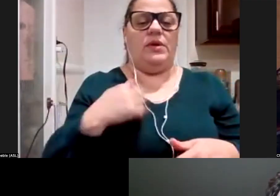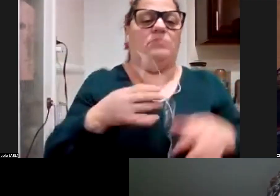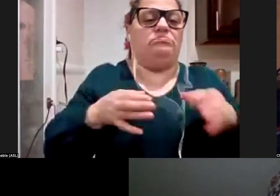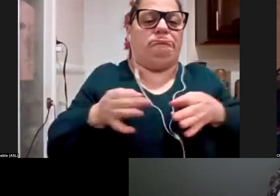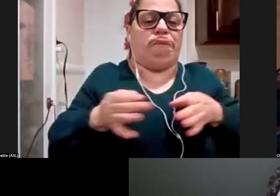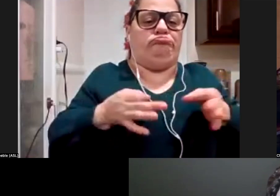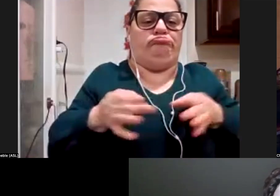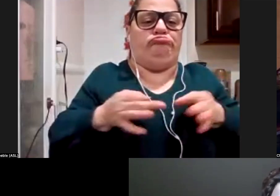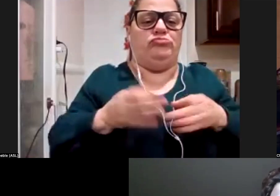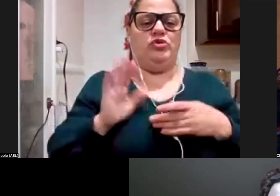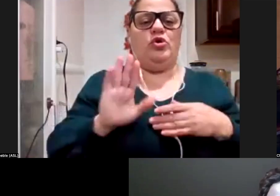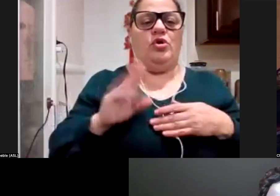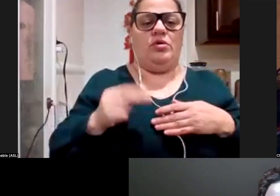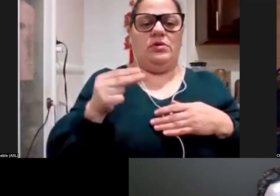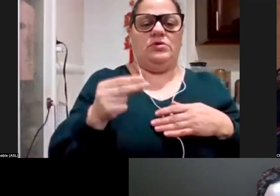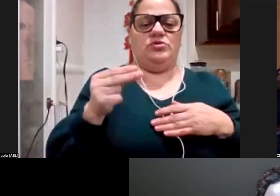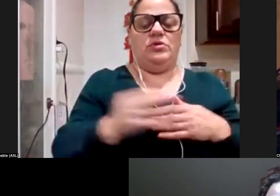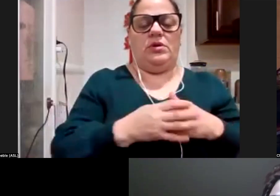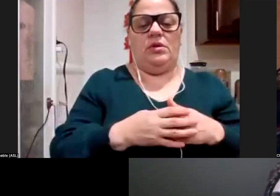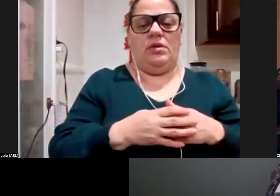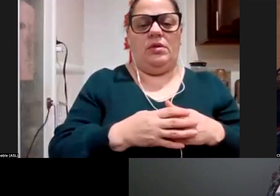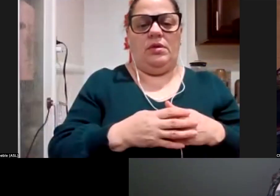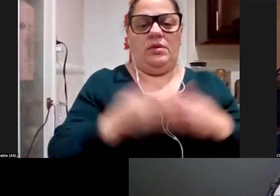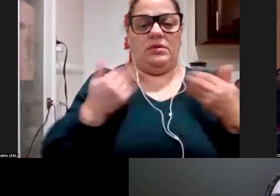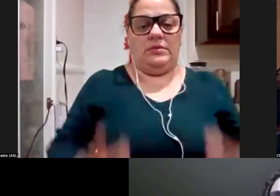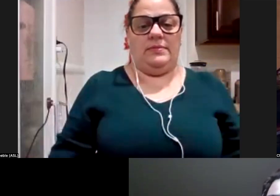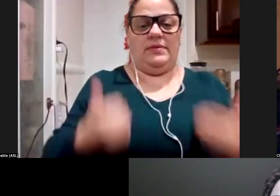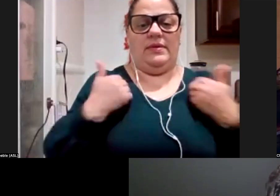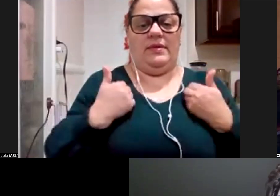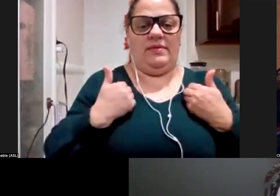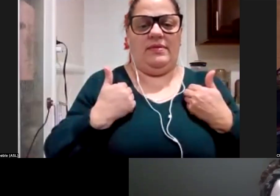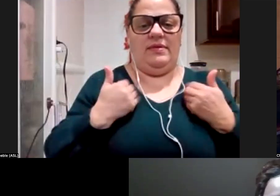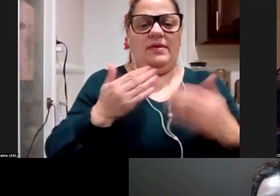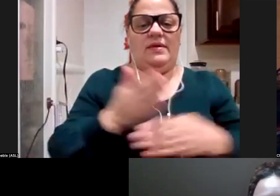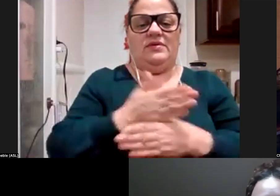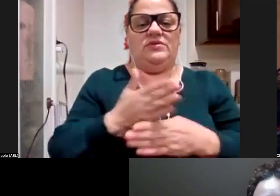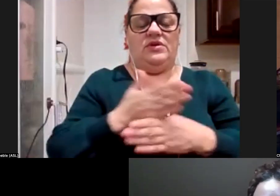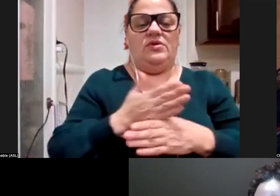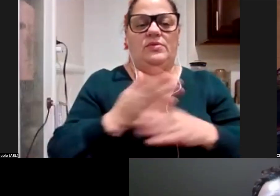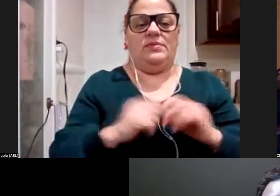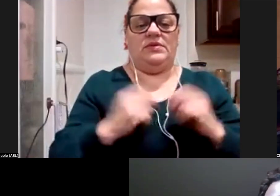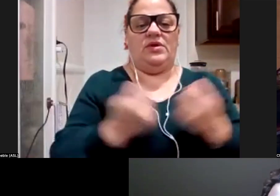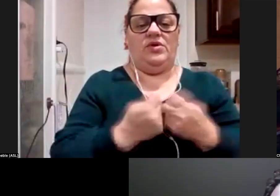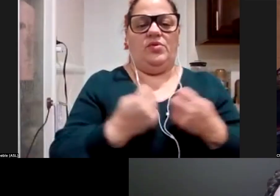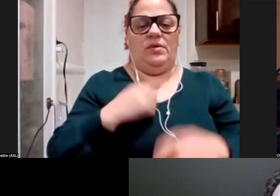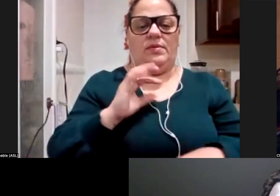her history um to me and I can share it with my team and we can put together like a pre-lessson